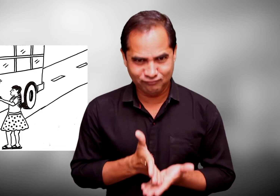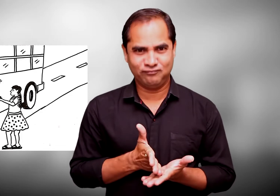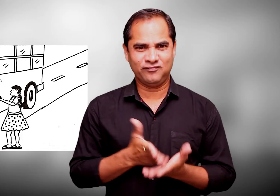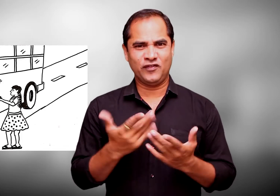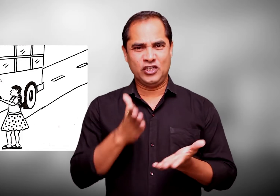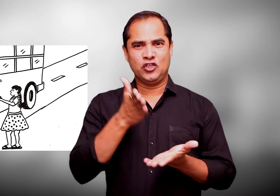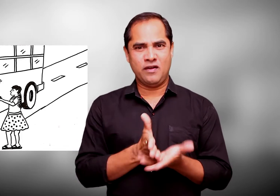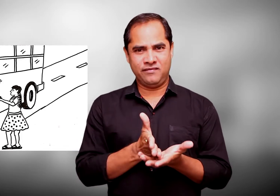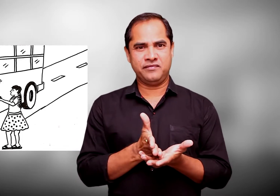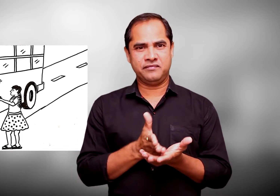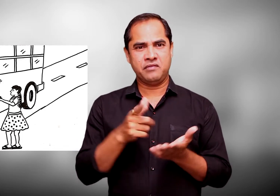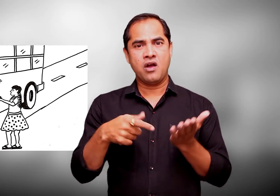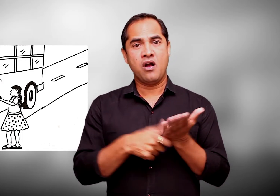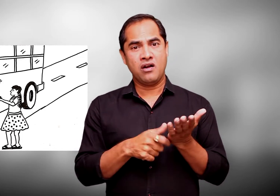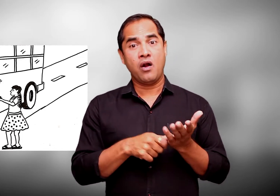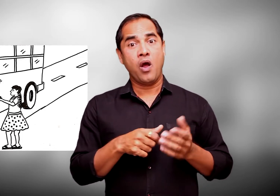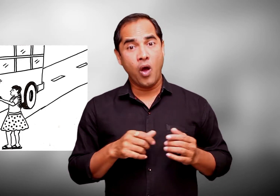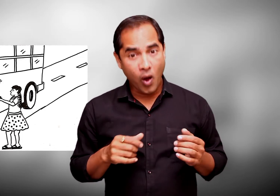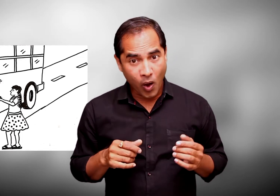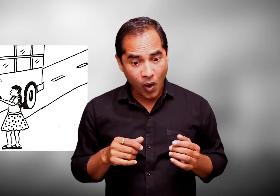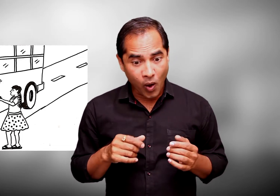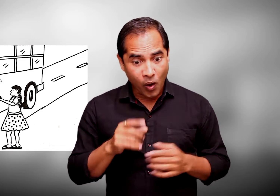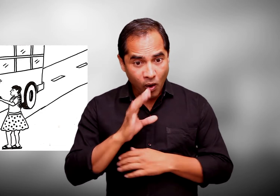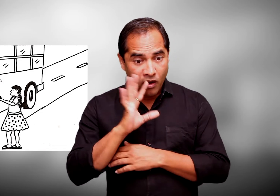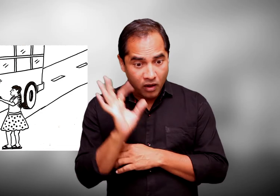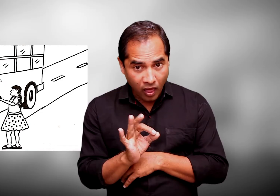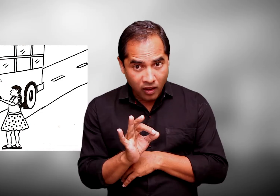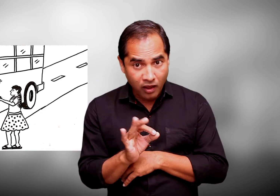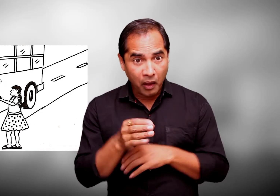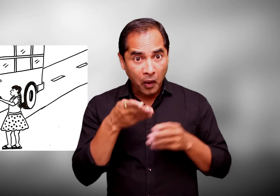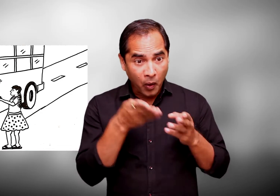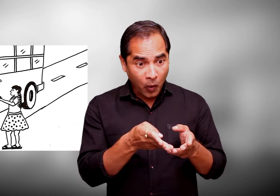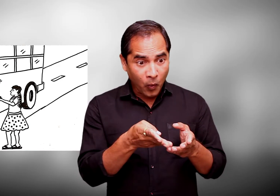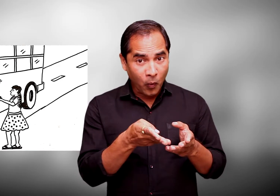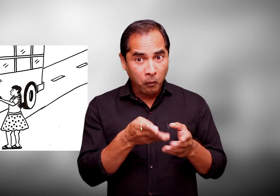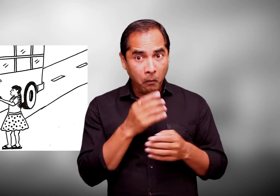By now, the bus had come to a stop when the conductor said - 'Oh really! You don't say so!'